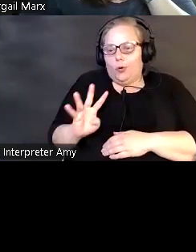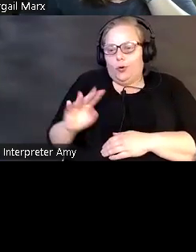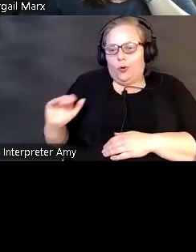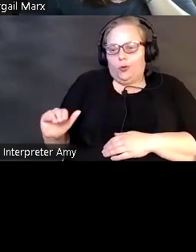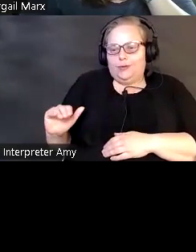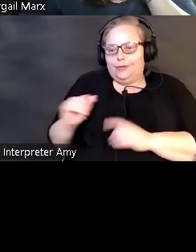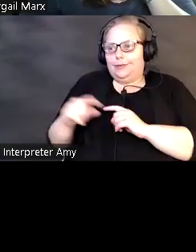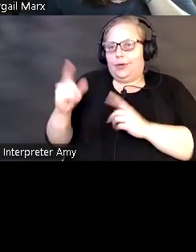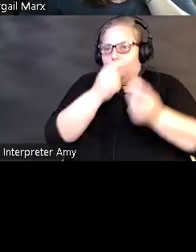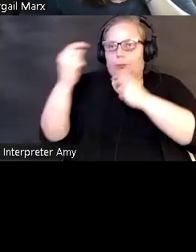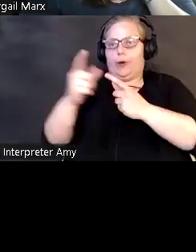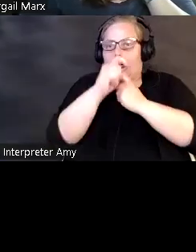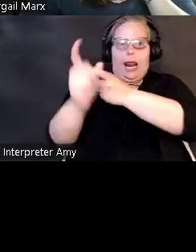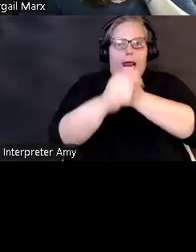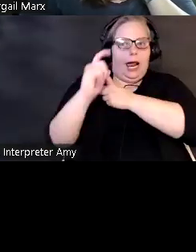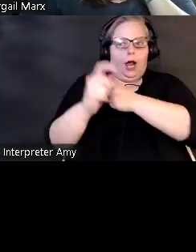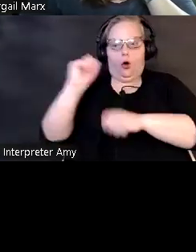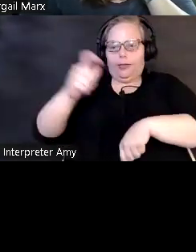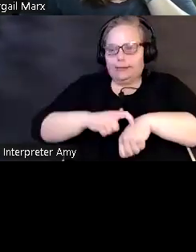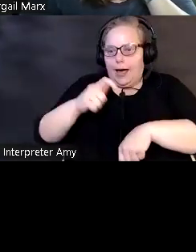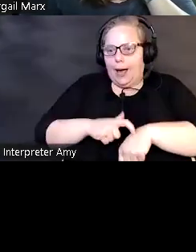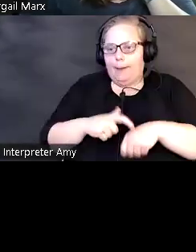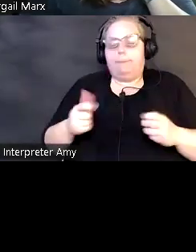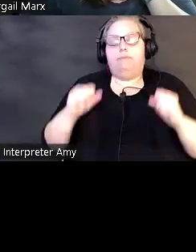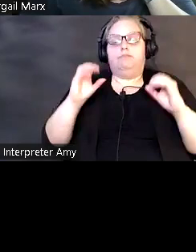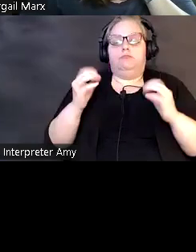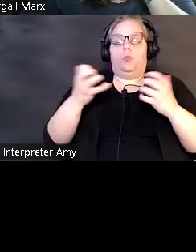they're on the run all the time, on the go and you want something that they can